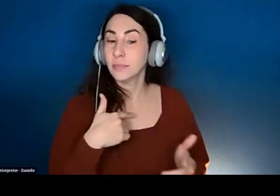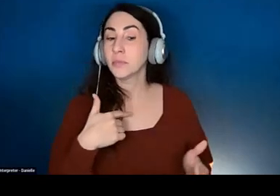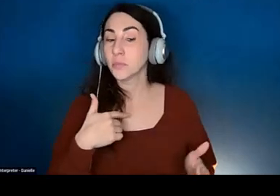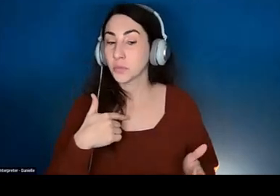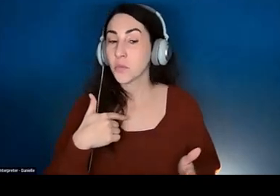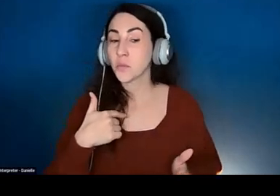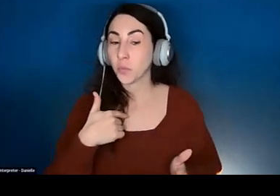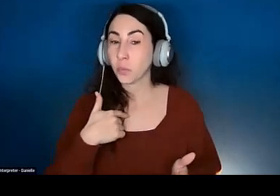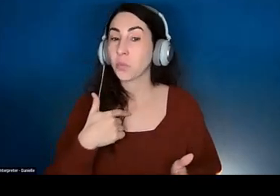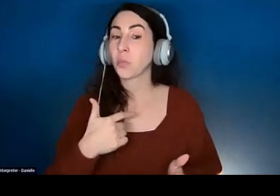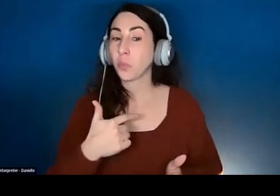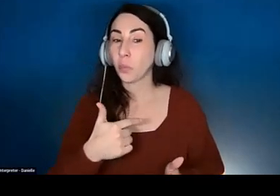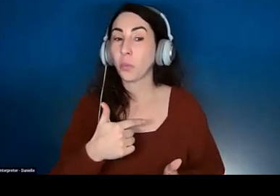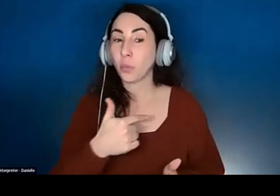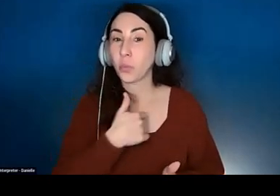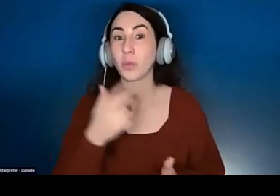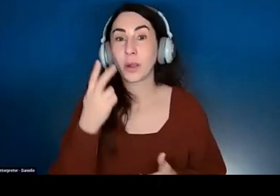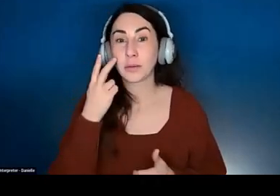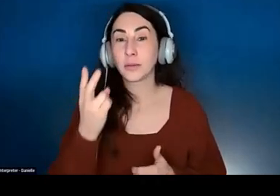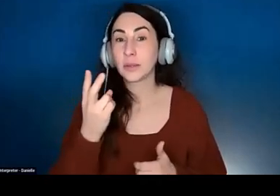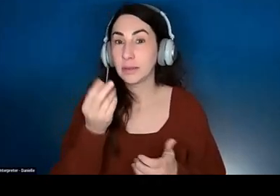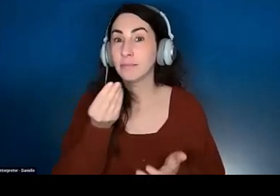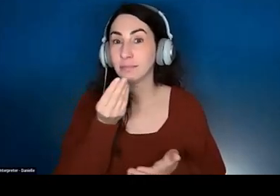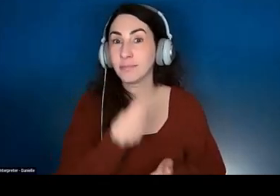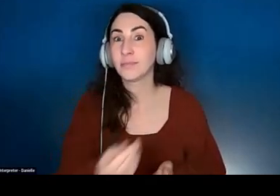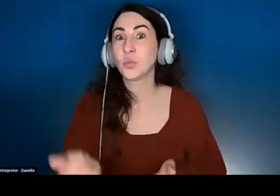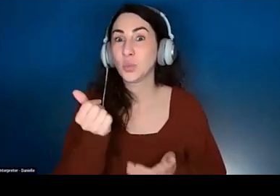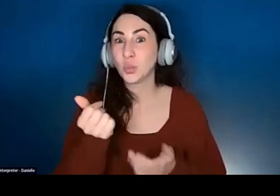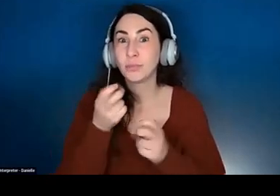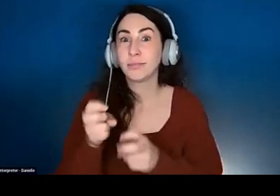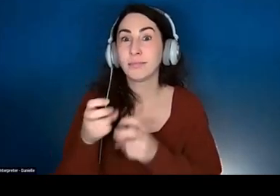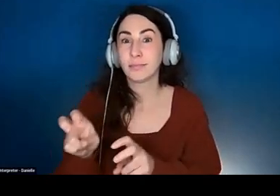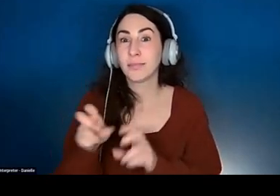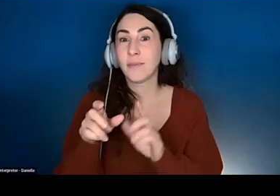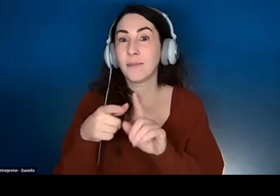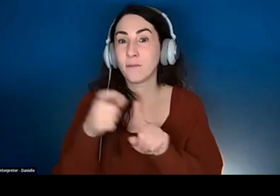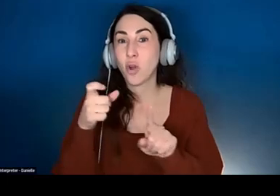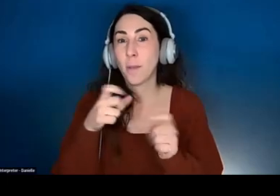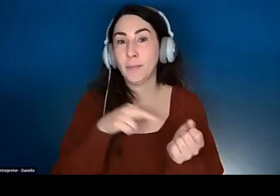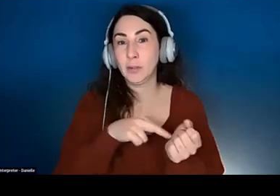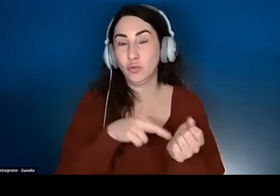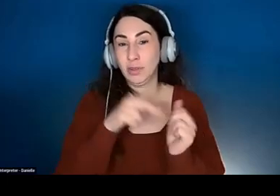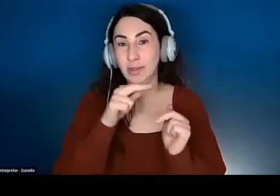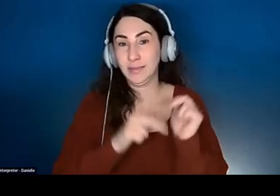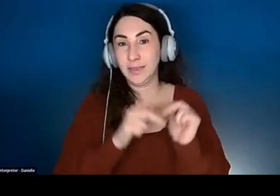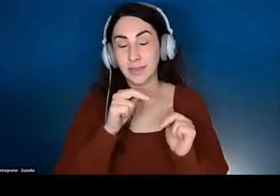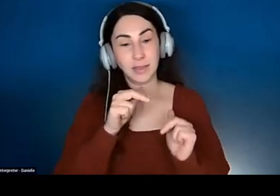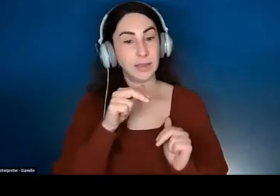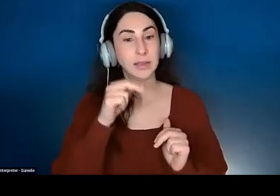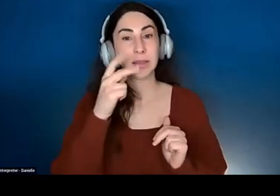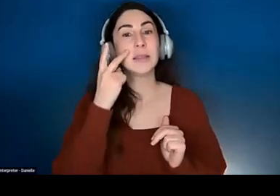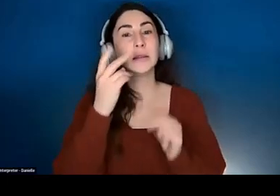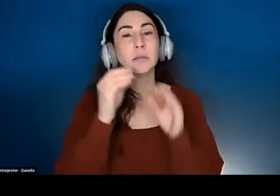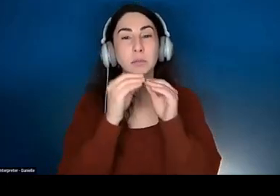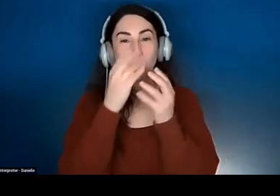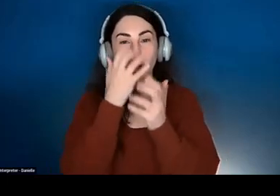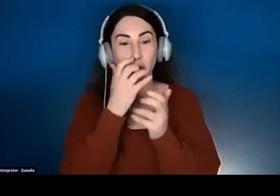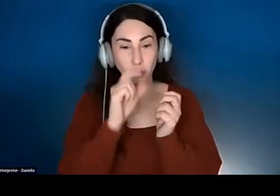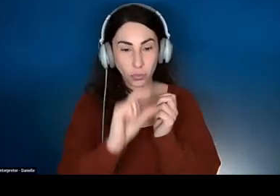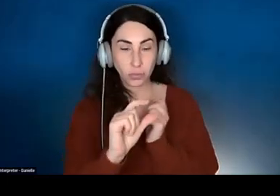transitions out of nursing facilities. The darker section at the bottom of this chart is our MFP transition